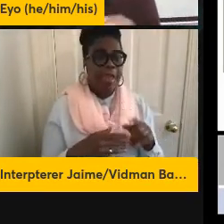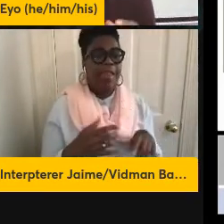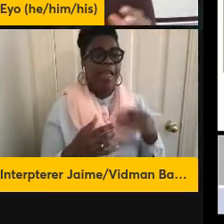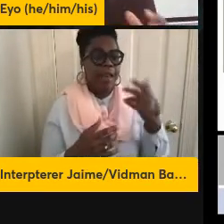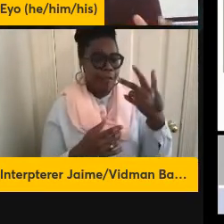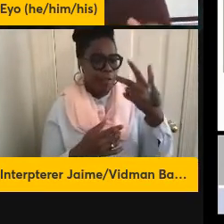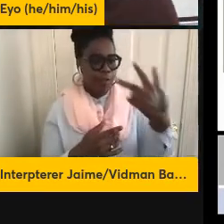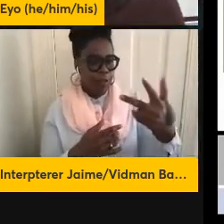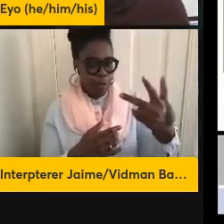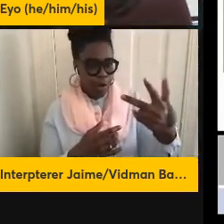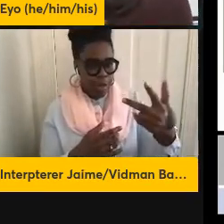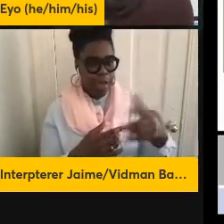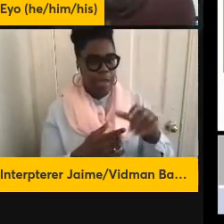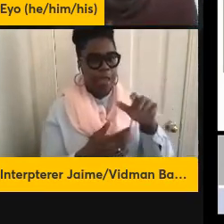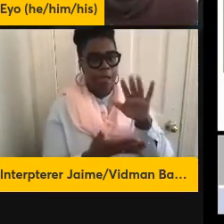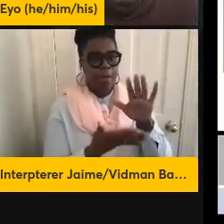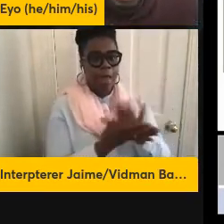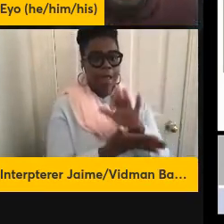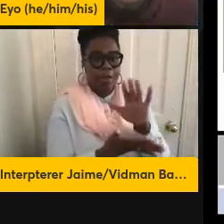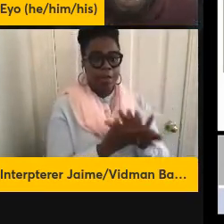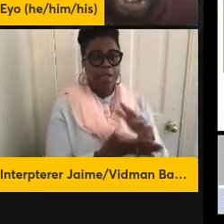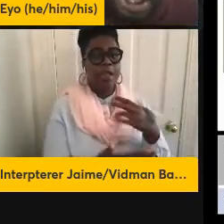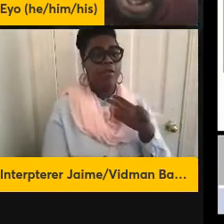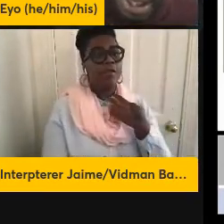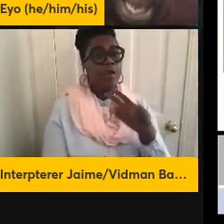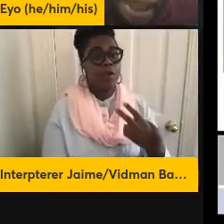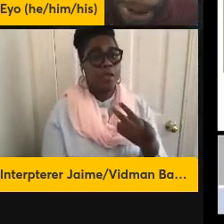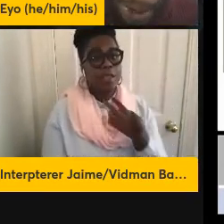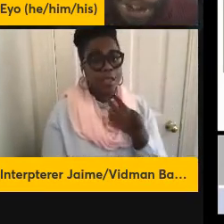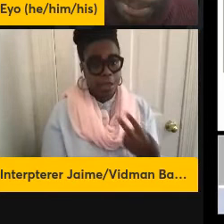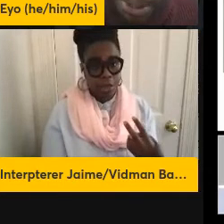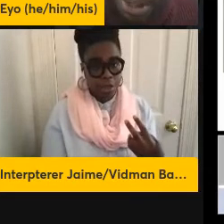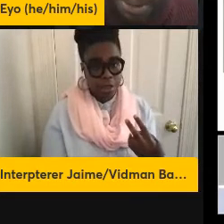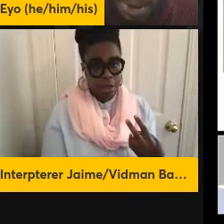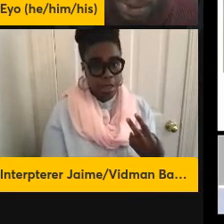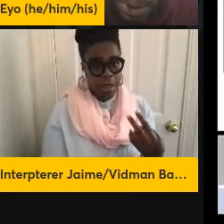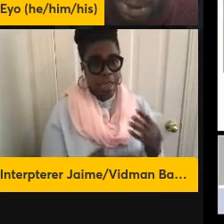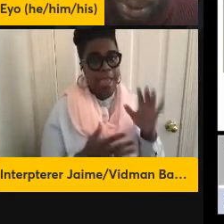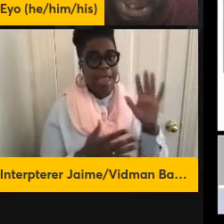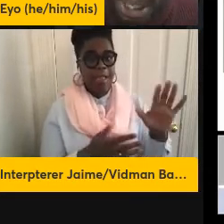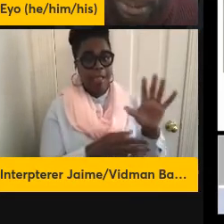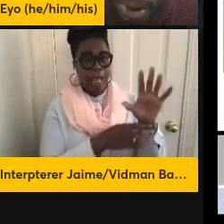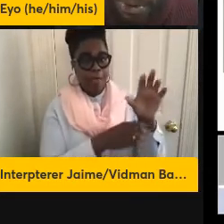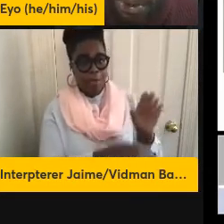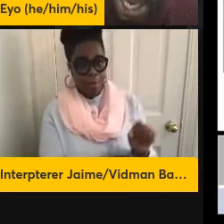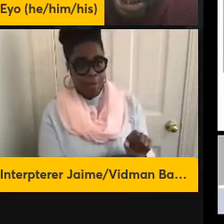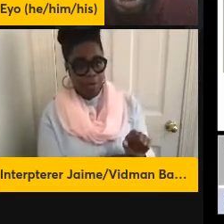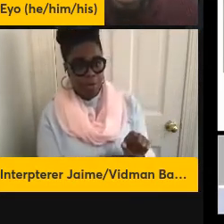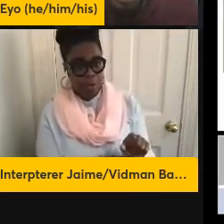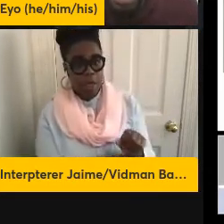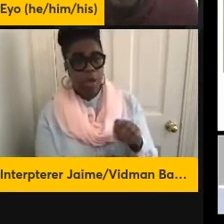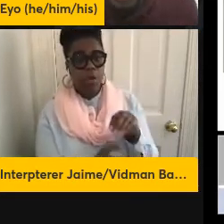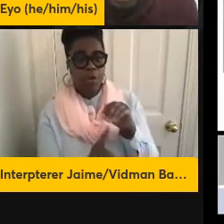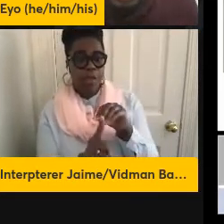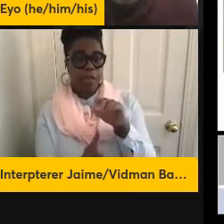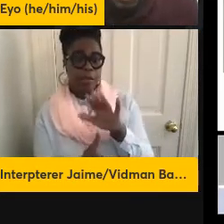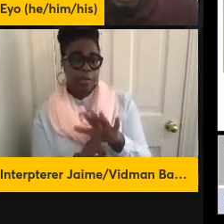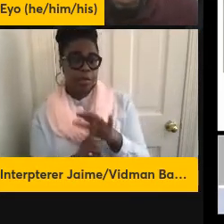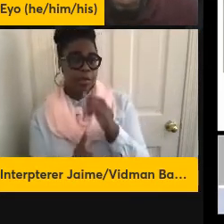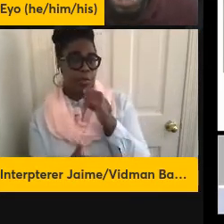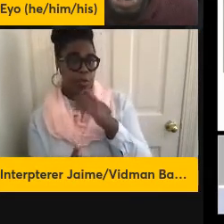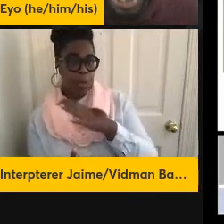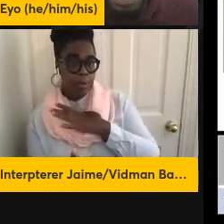three patterns of vocalizations in the habituation period, but once we once they expose the estrus female, those three get